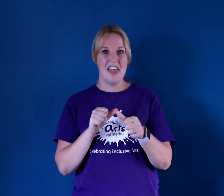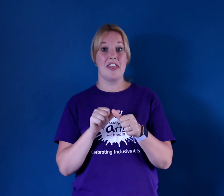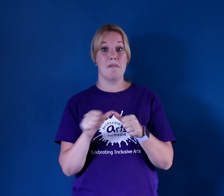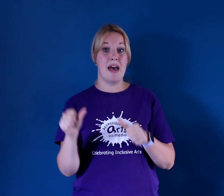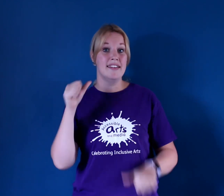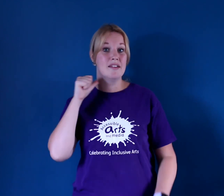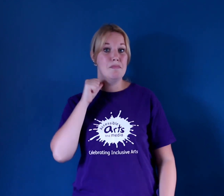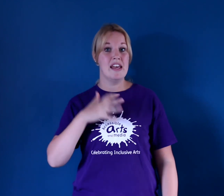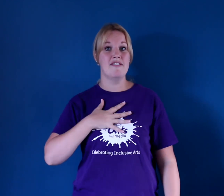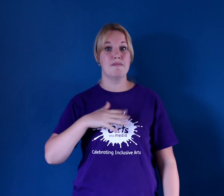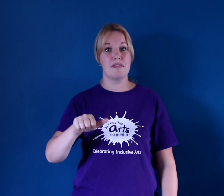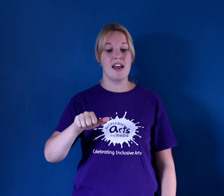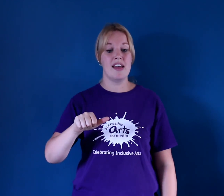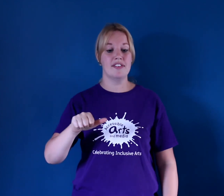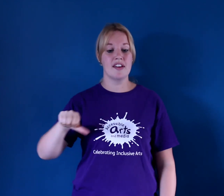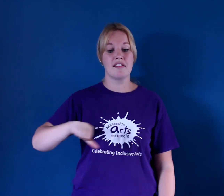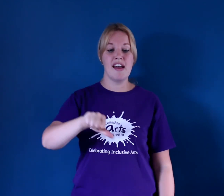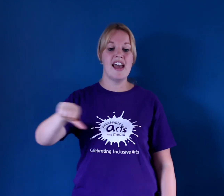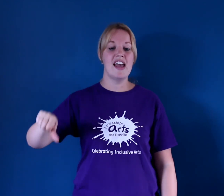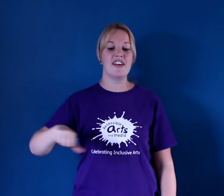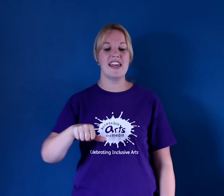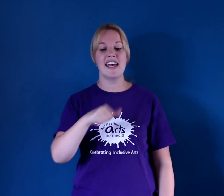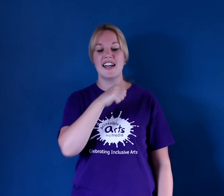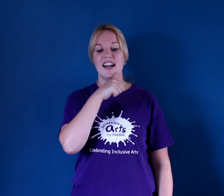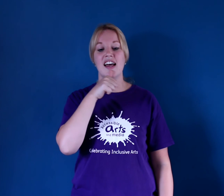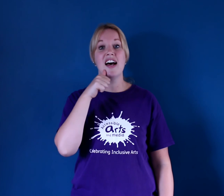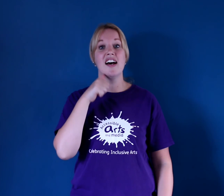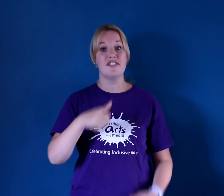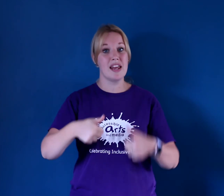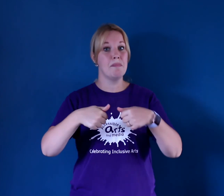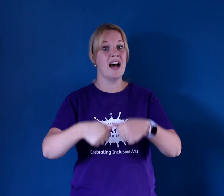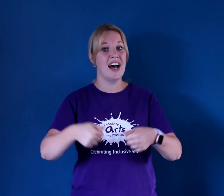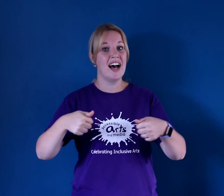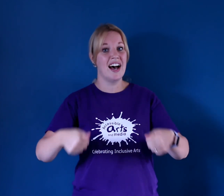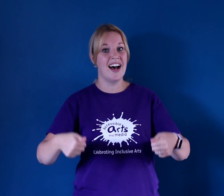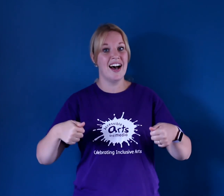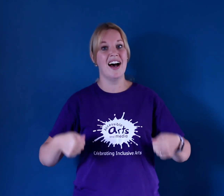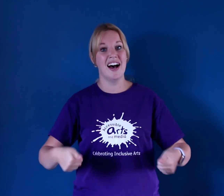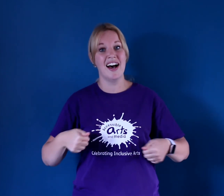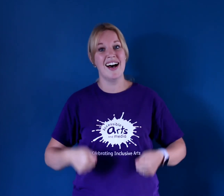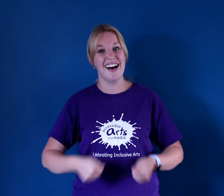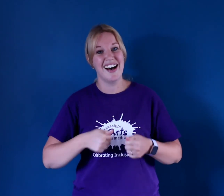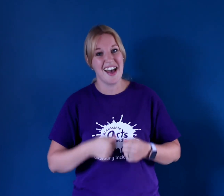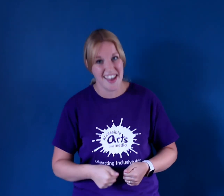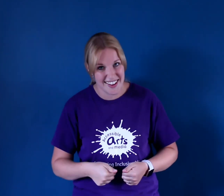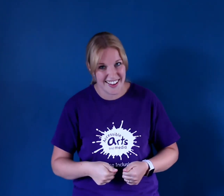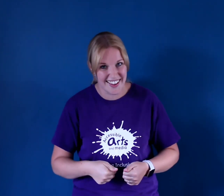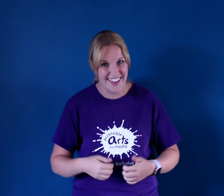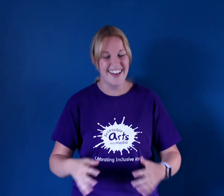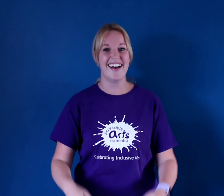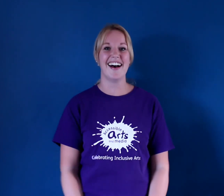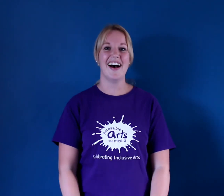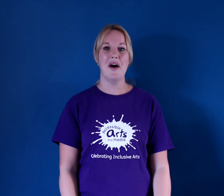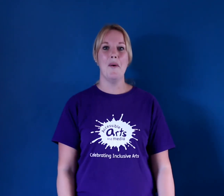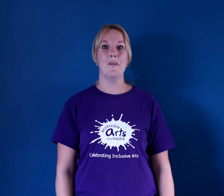The best beef braves the gravy in a lovely pie.